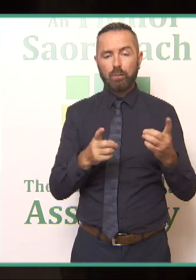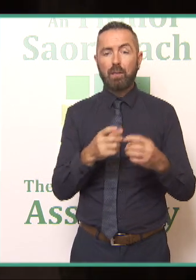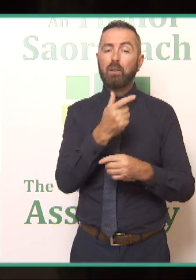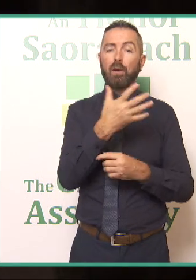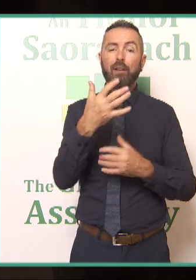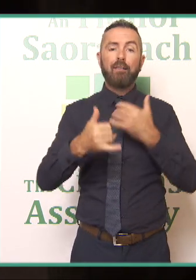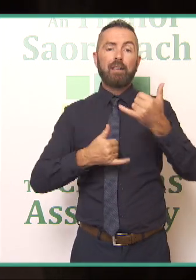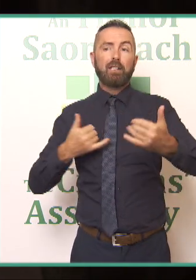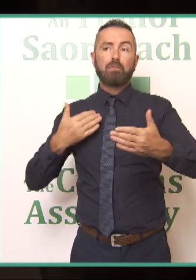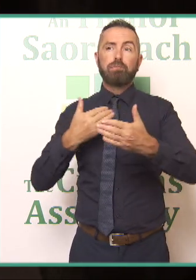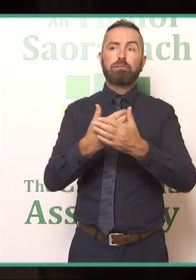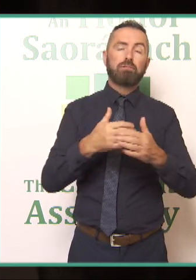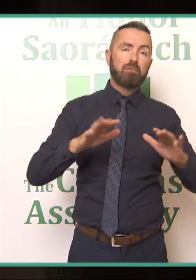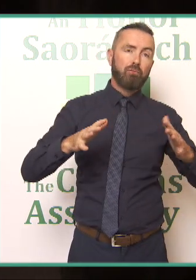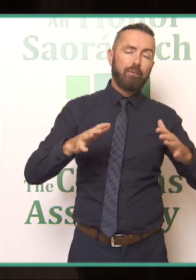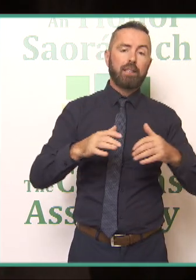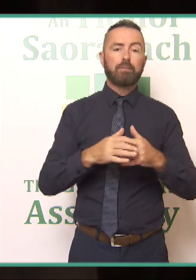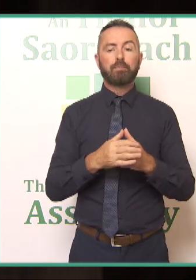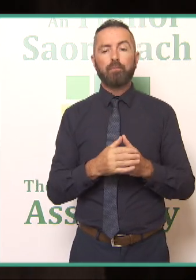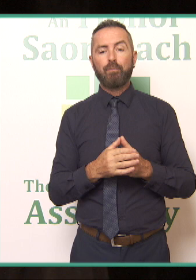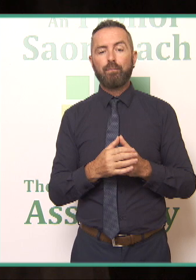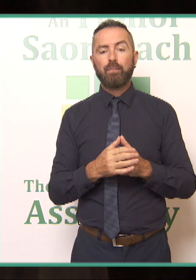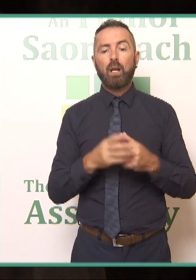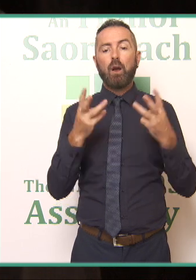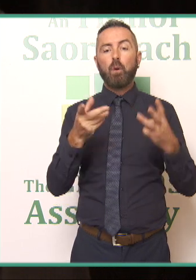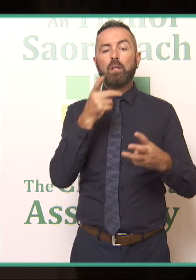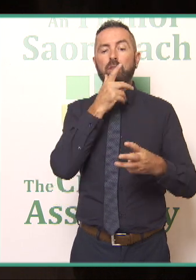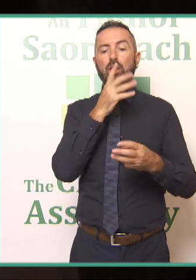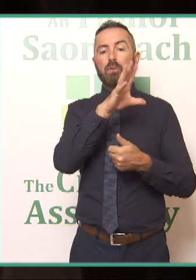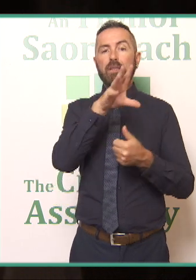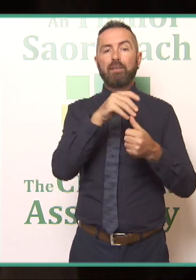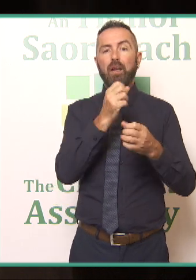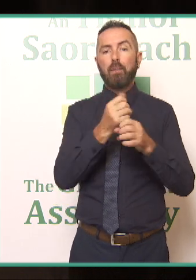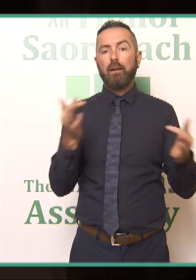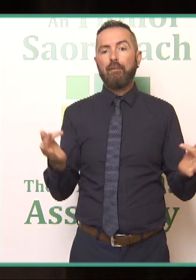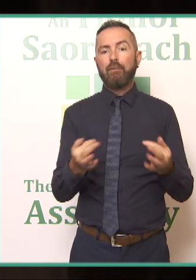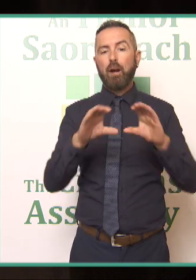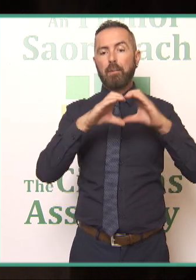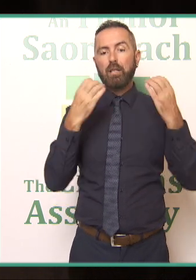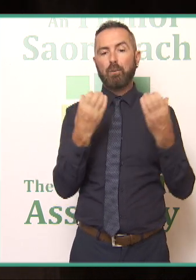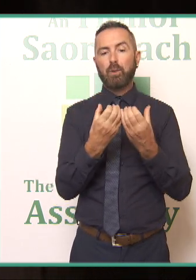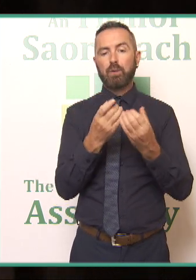not even 20. so I wanted to talk specifically about the farming Community you know in a positive